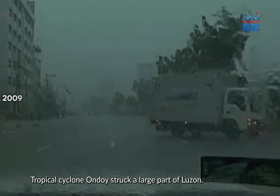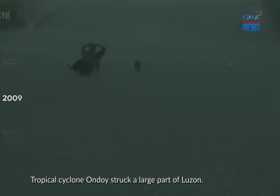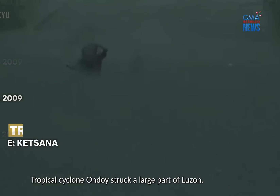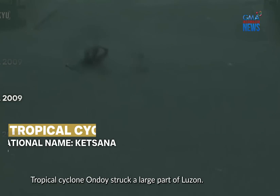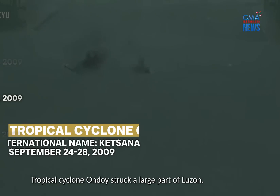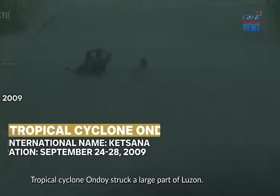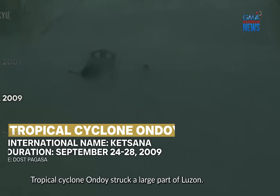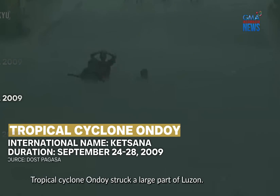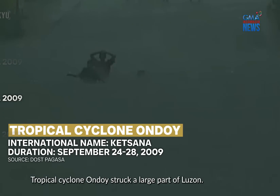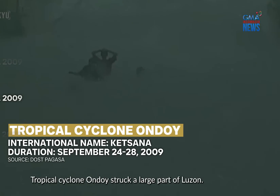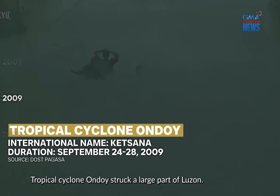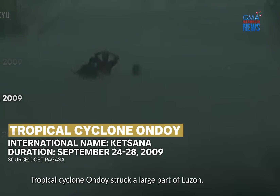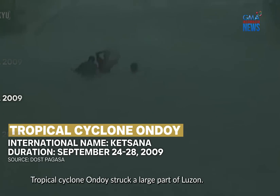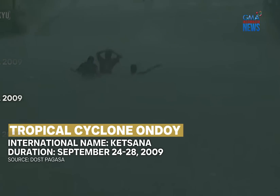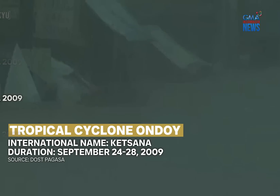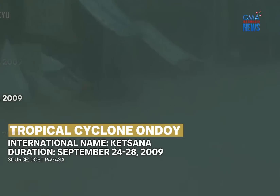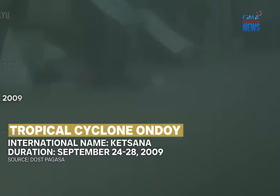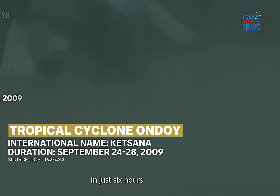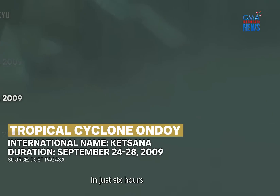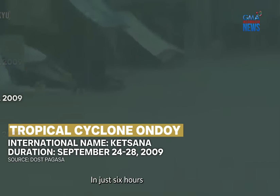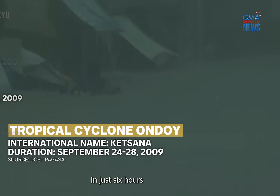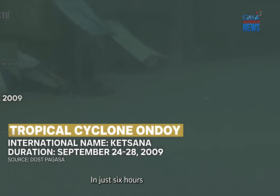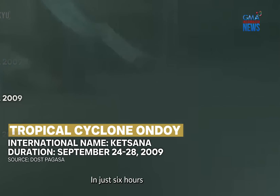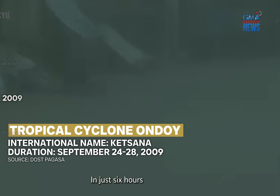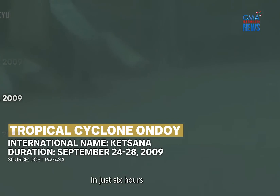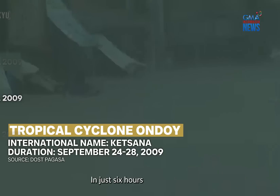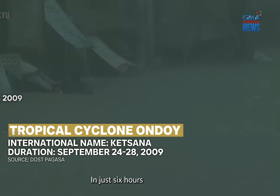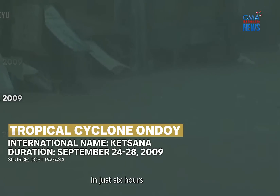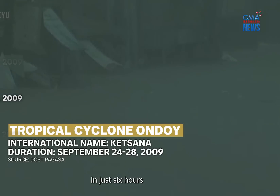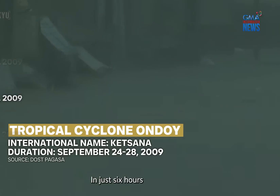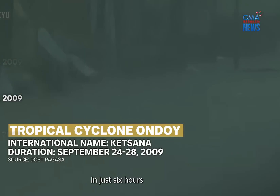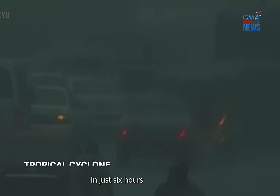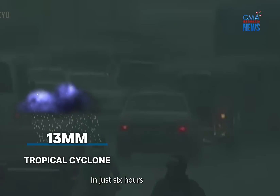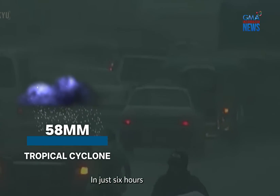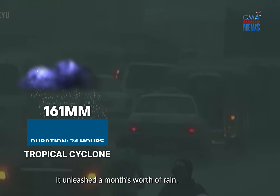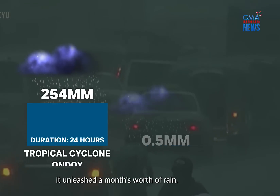because there was so much destruction.